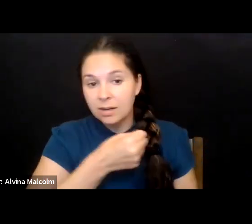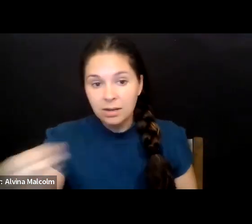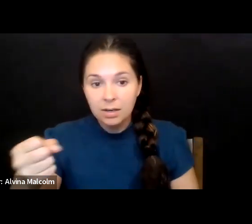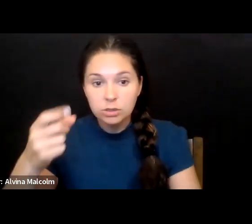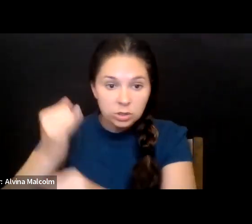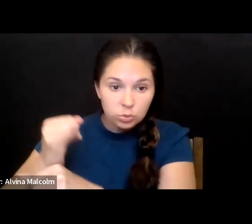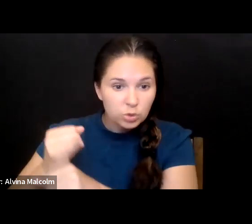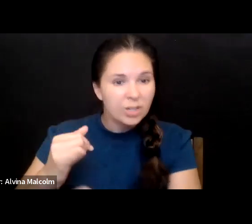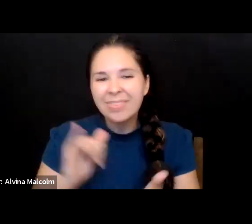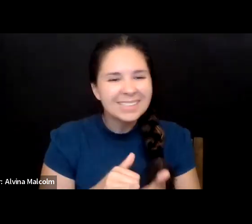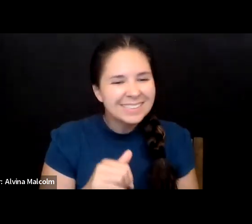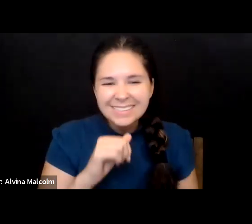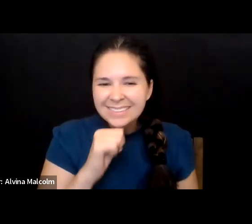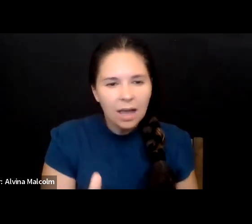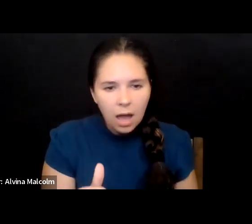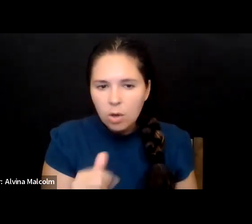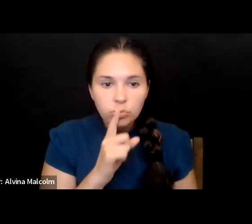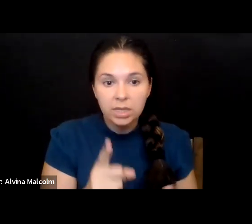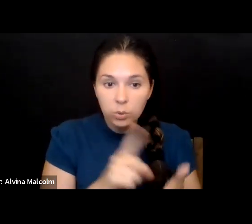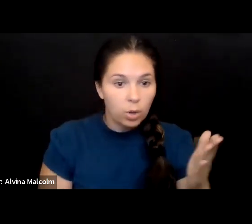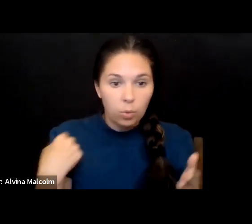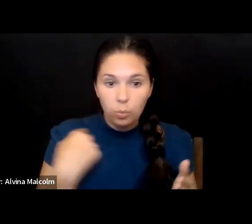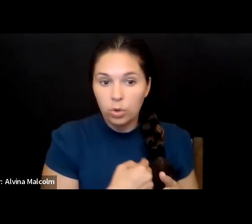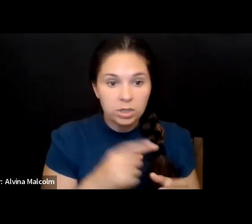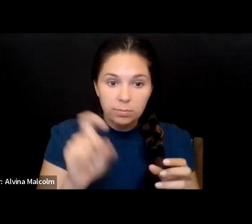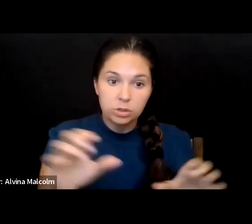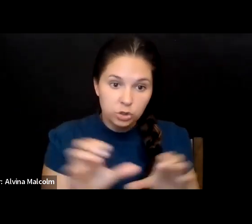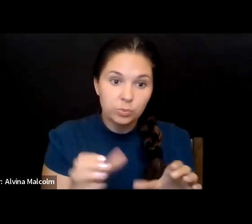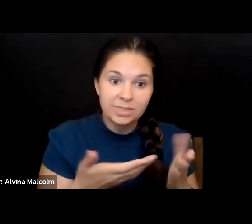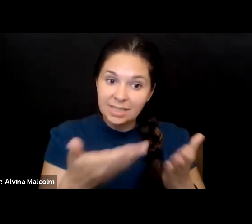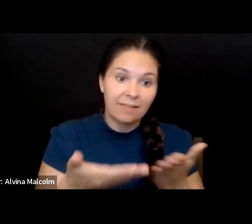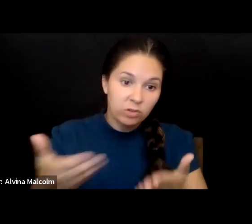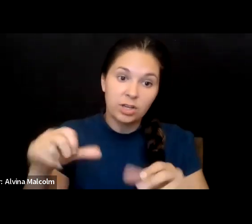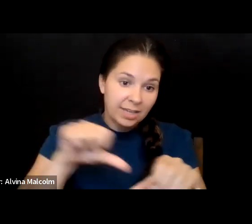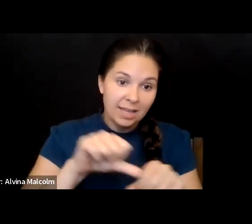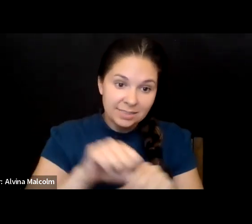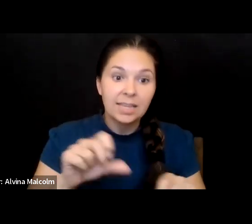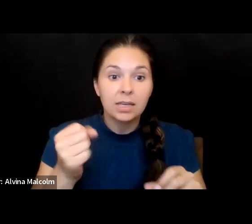generators so we can charge durable